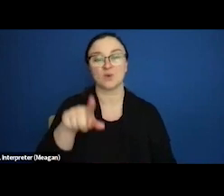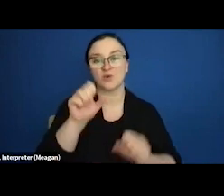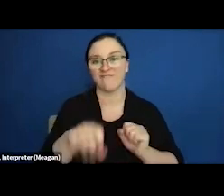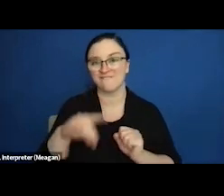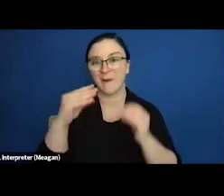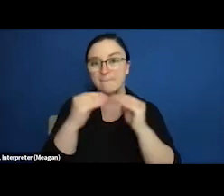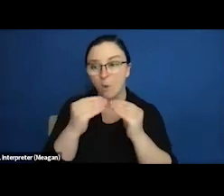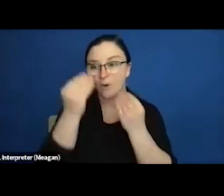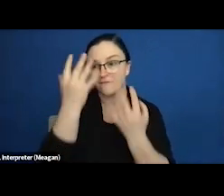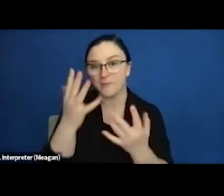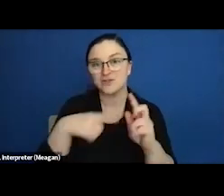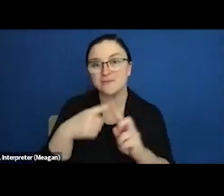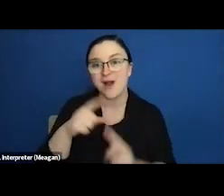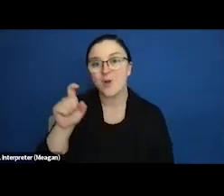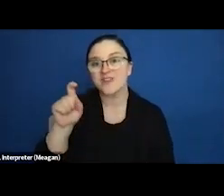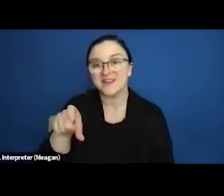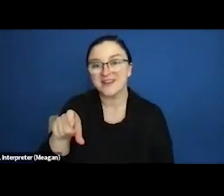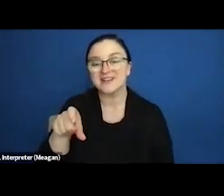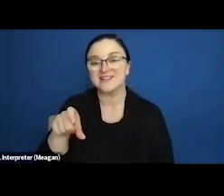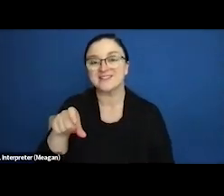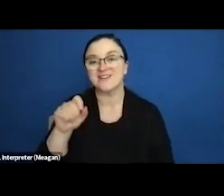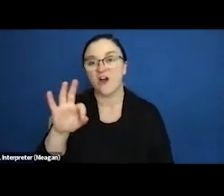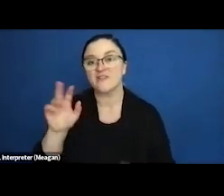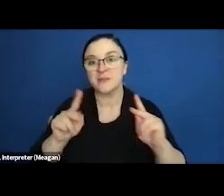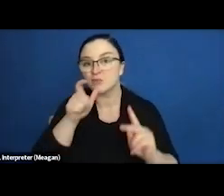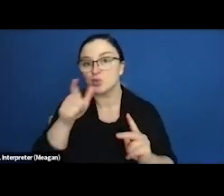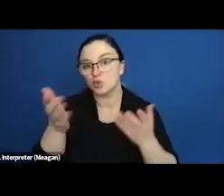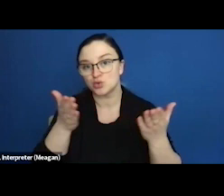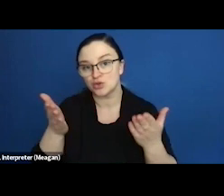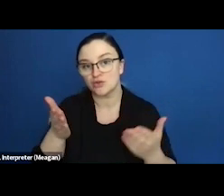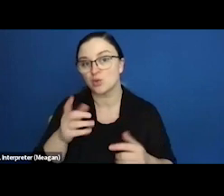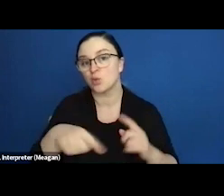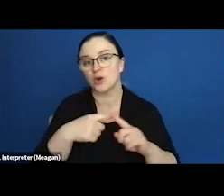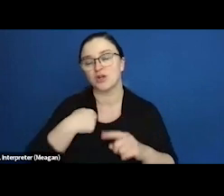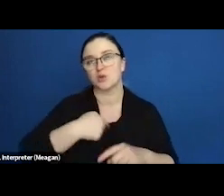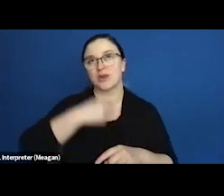about the needs of the folks that you're serving. Again, when we think about that whole person care, right,